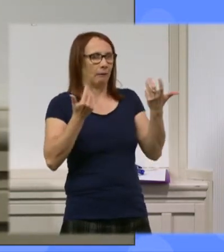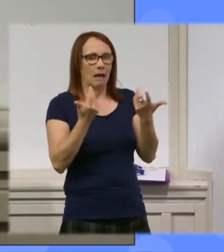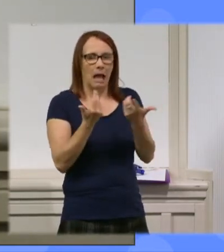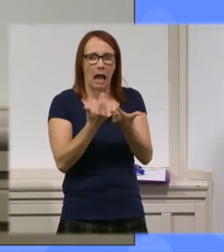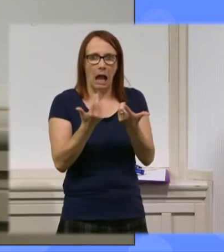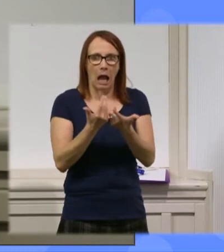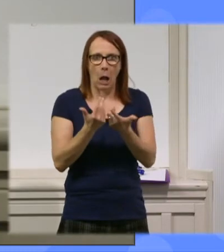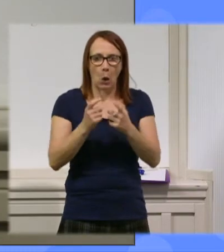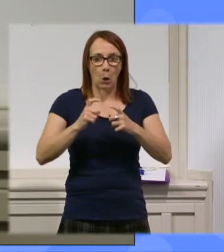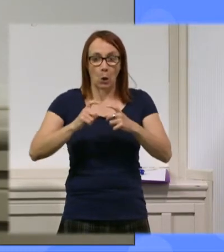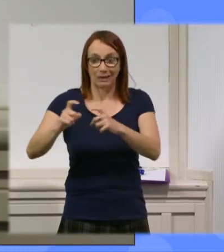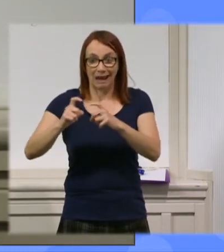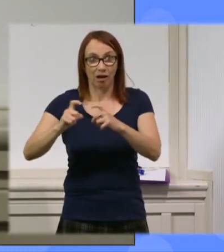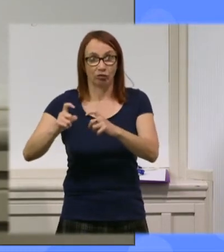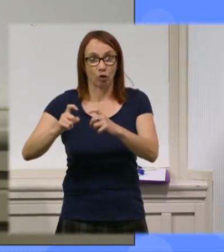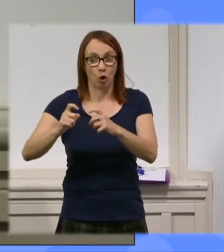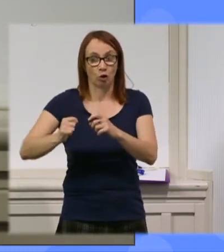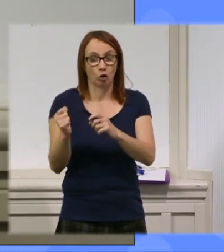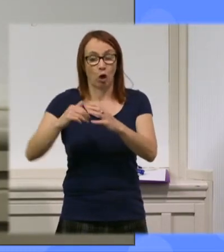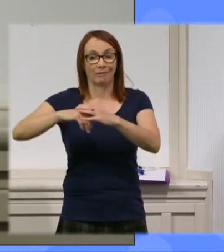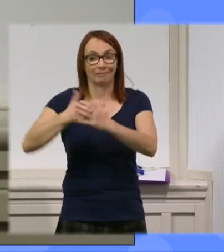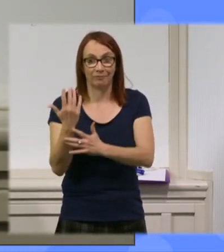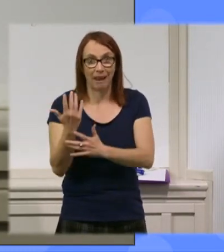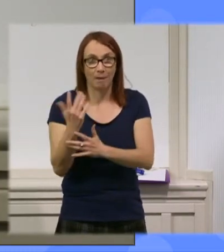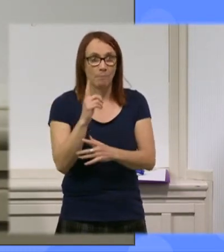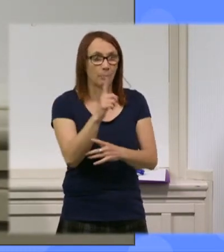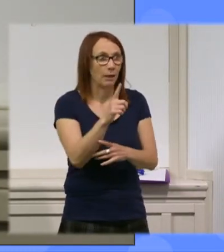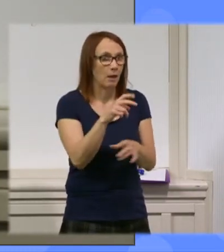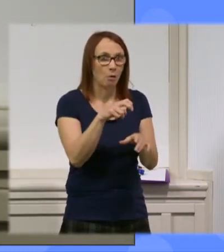Scotland with sort of brexit causing that uncertainty and getting in the way